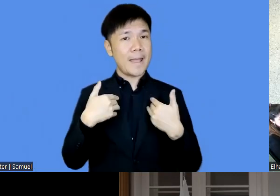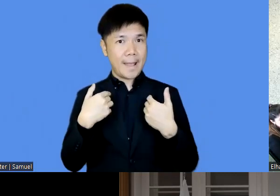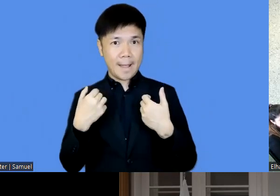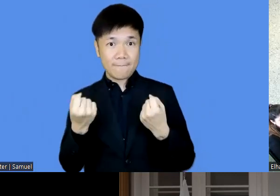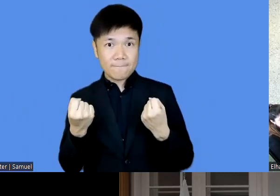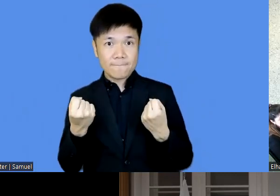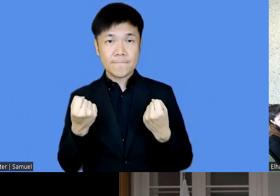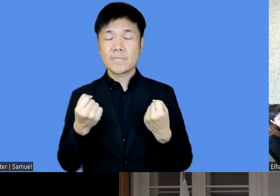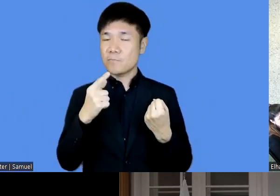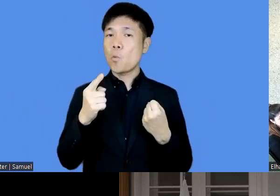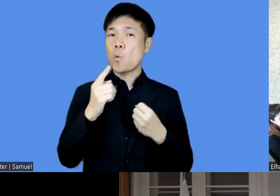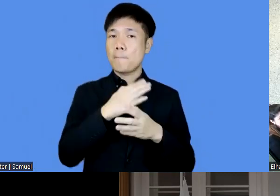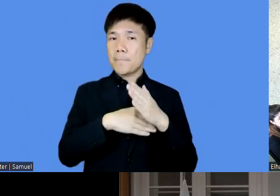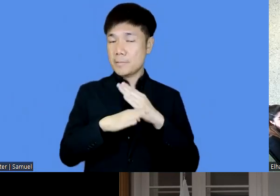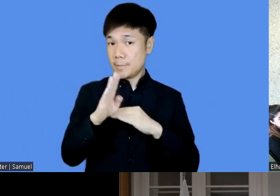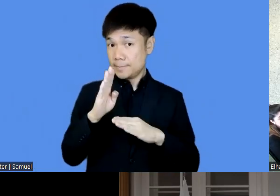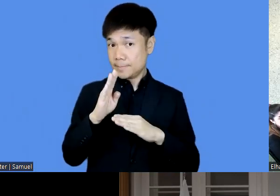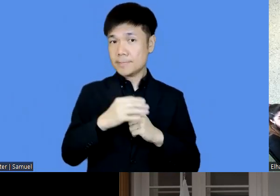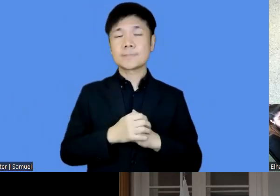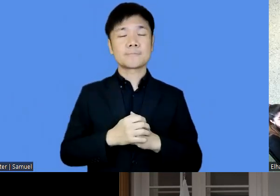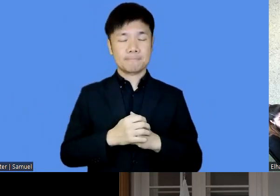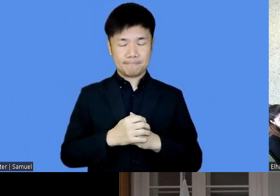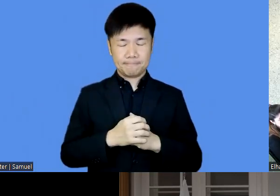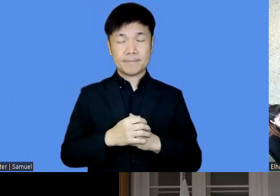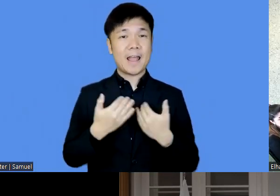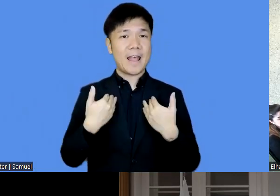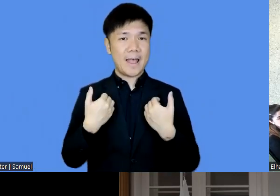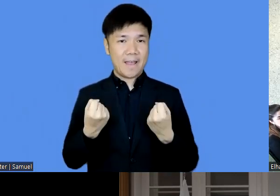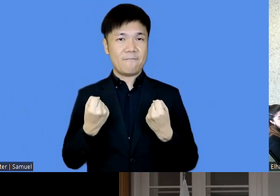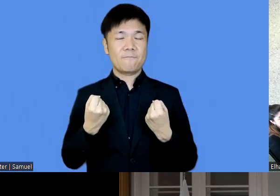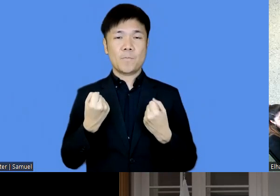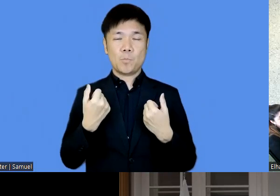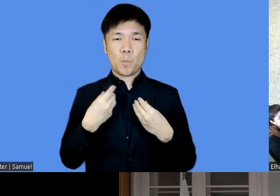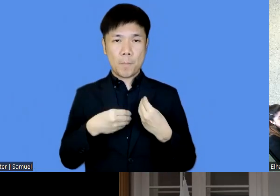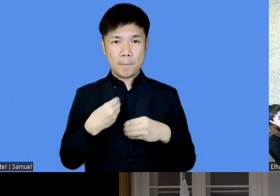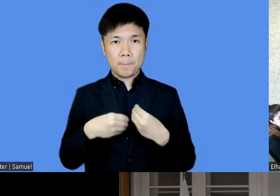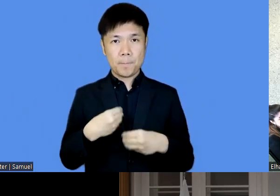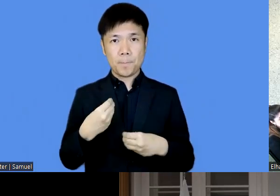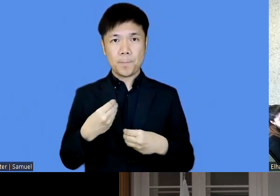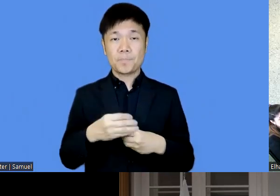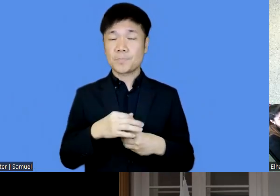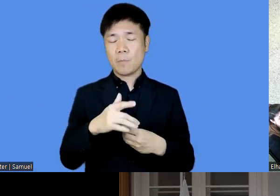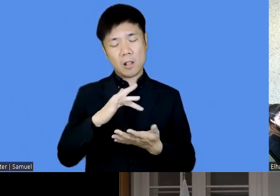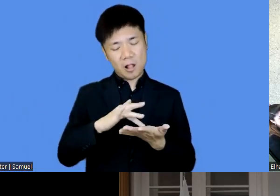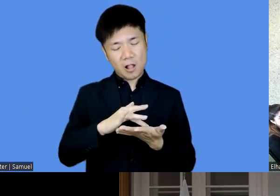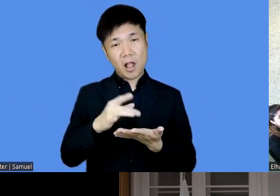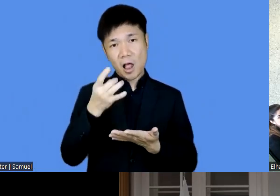persons with disabilities have health challenges to require medication, specific medication,